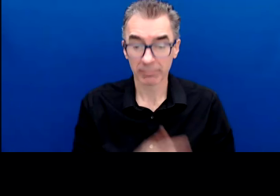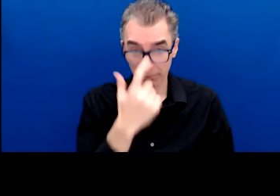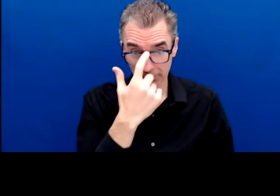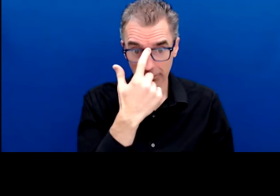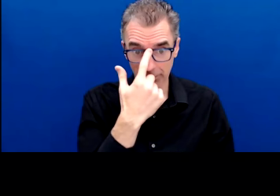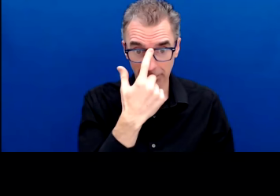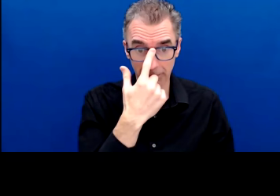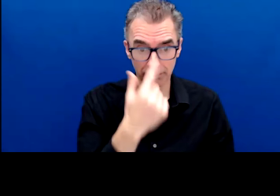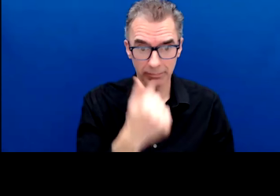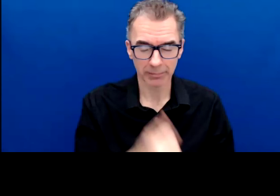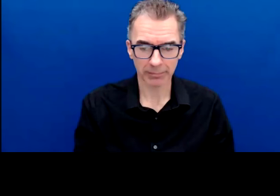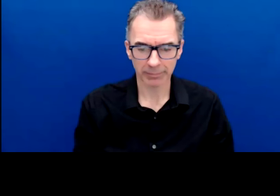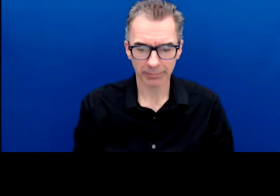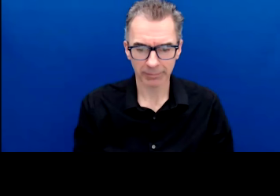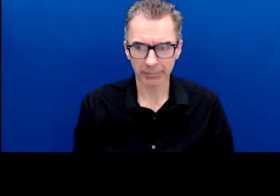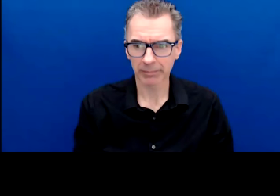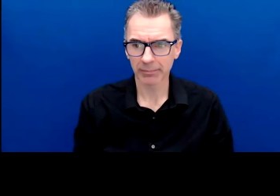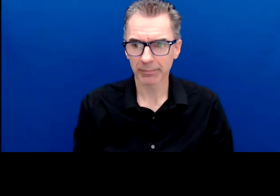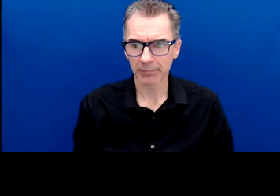Cool.